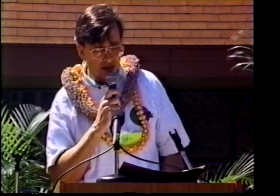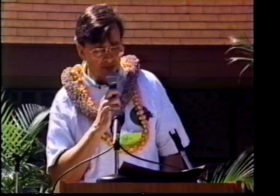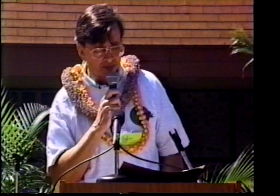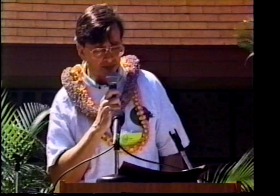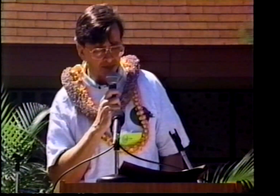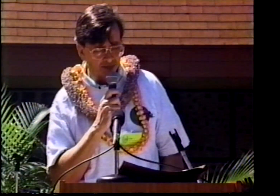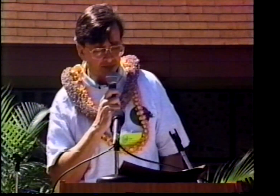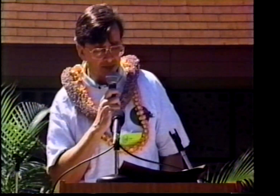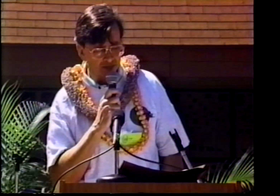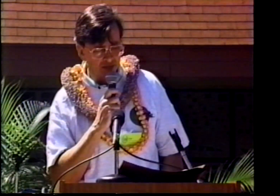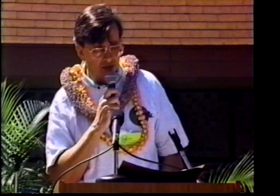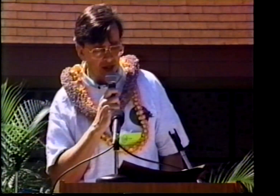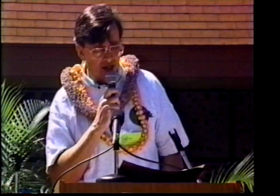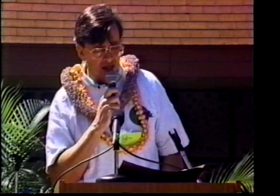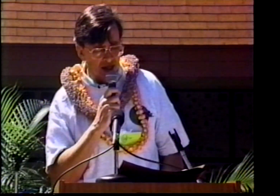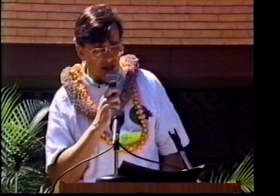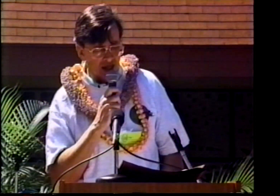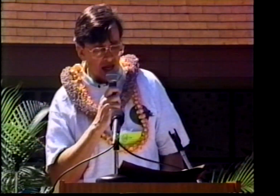community.